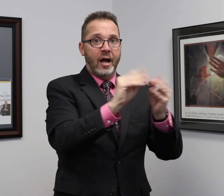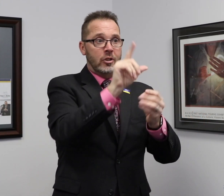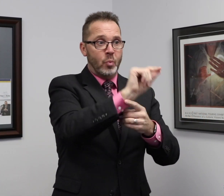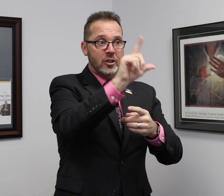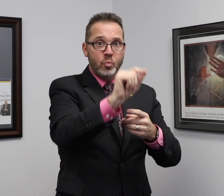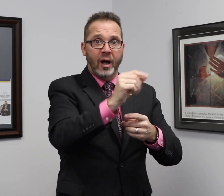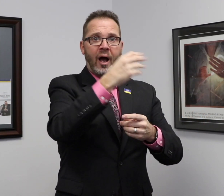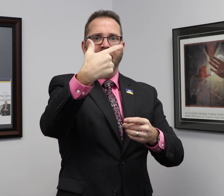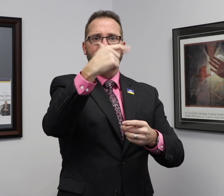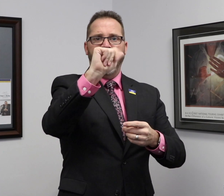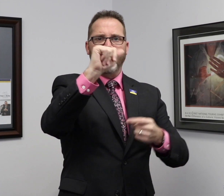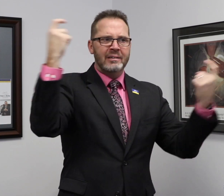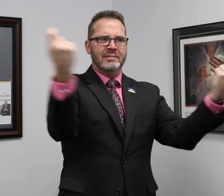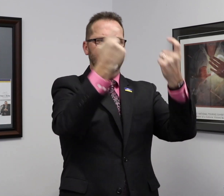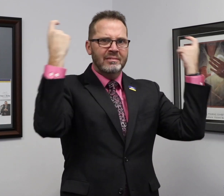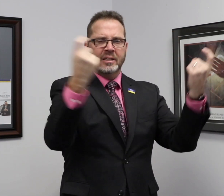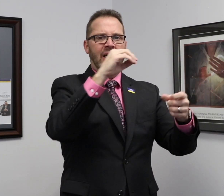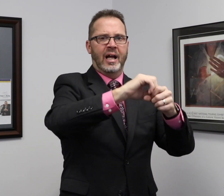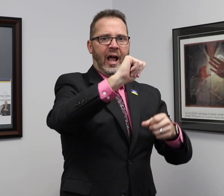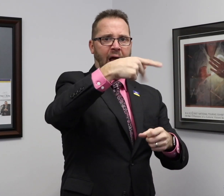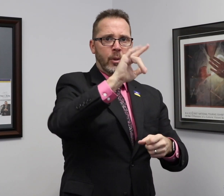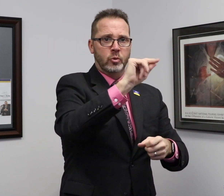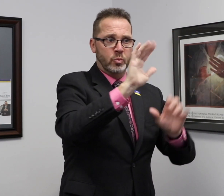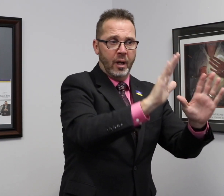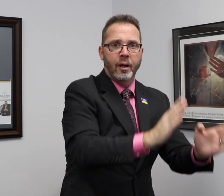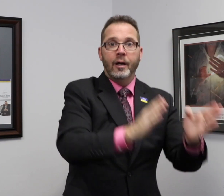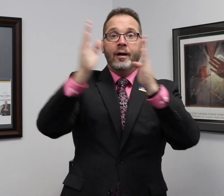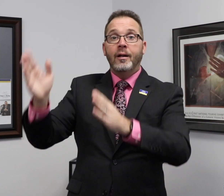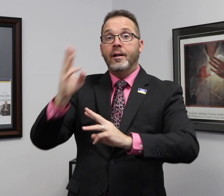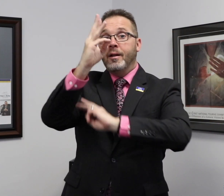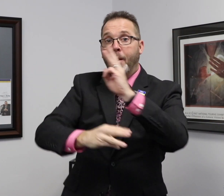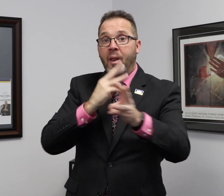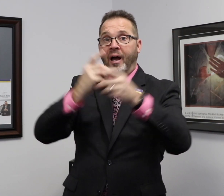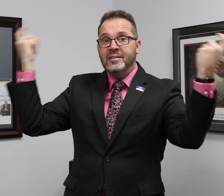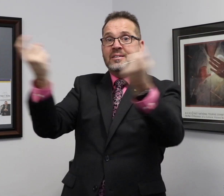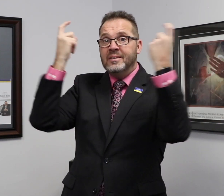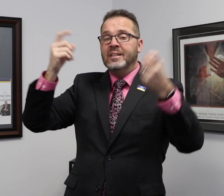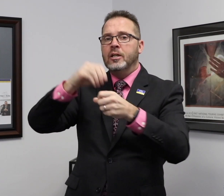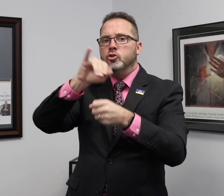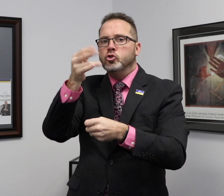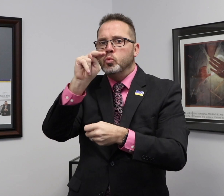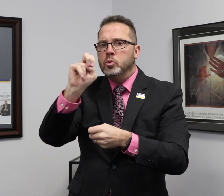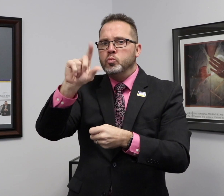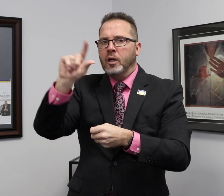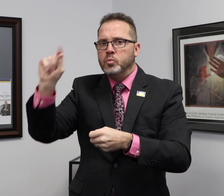make the distinction that the CEASD conference will be happening in April of 2020 whereas the Alumni Reunion and school Bicentennial